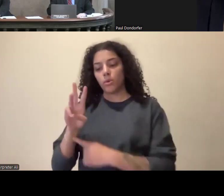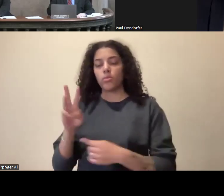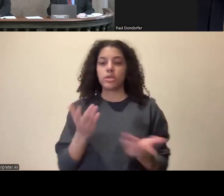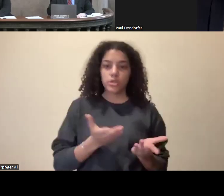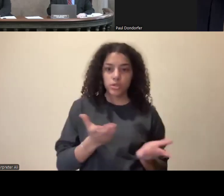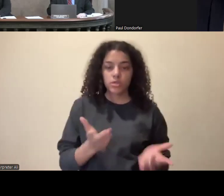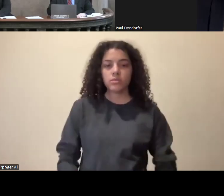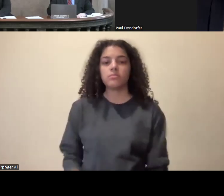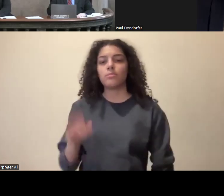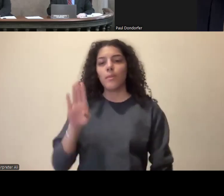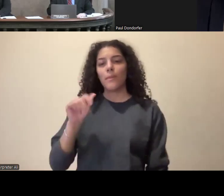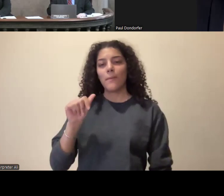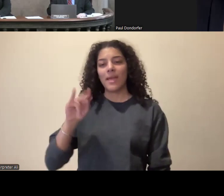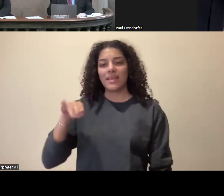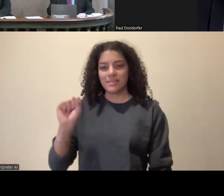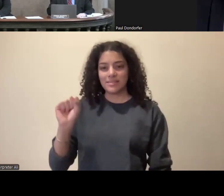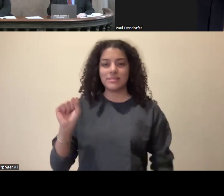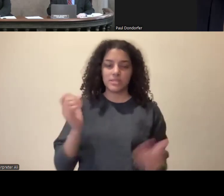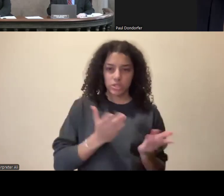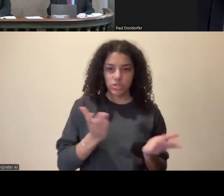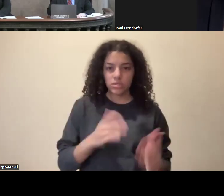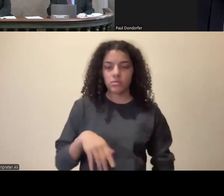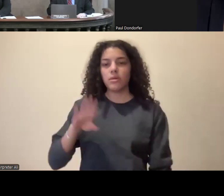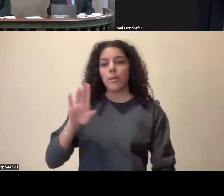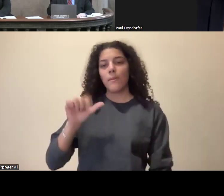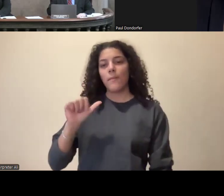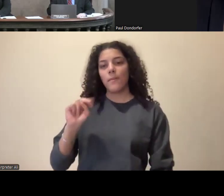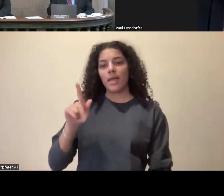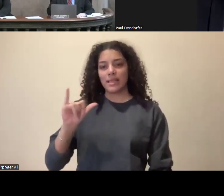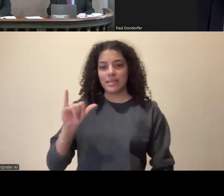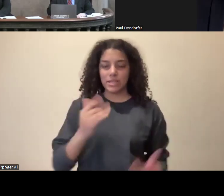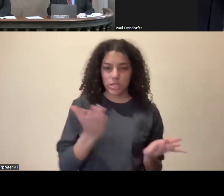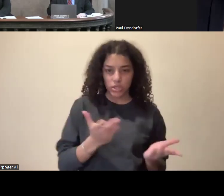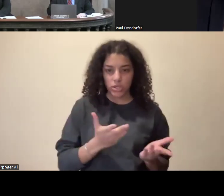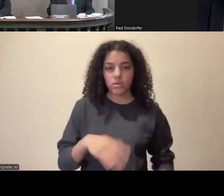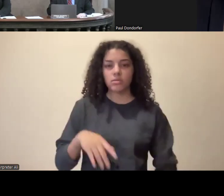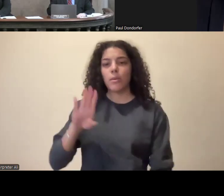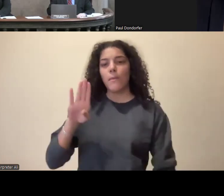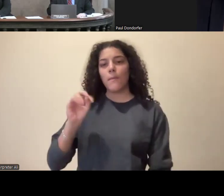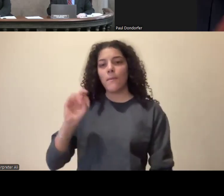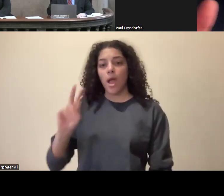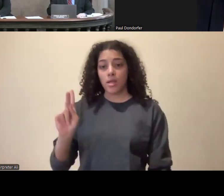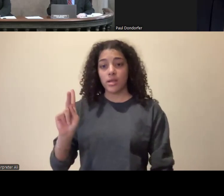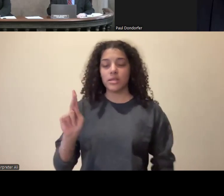present Mr Baines Mr Baines is present Mr Blankley Mr Blankley is present Miss Bonick Miss Bonic is